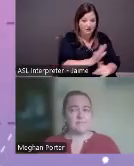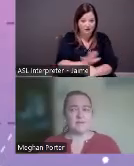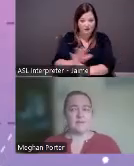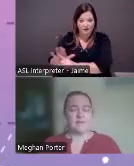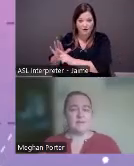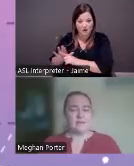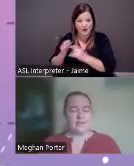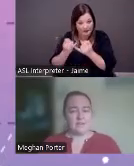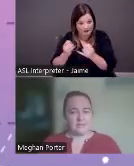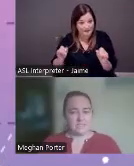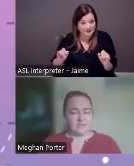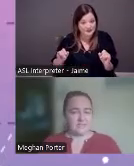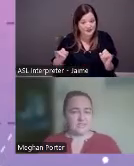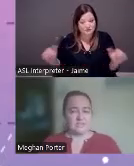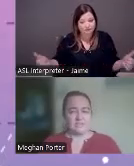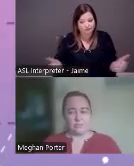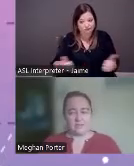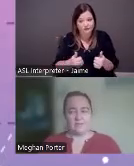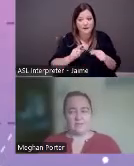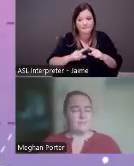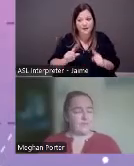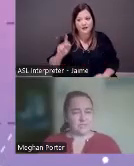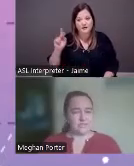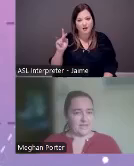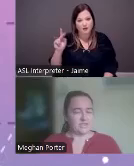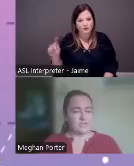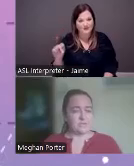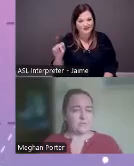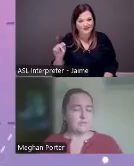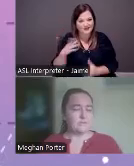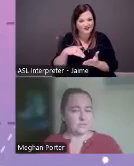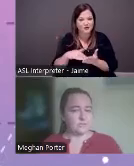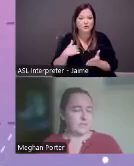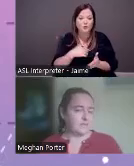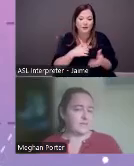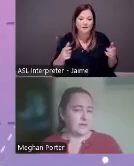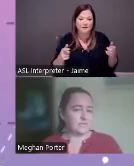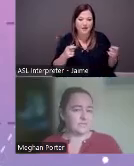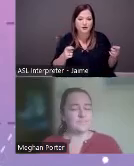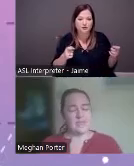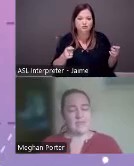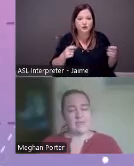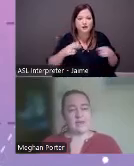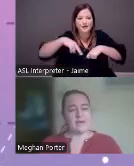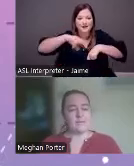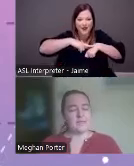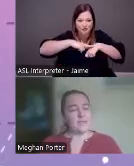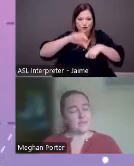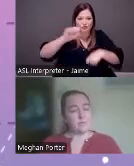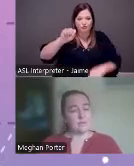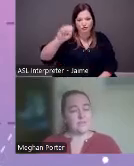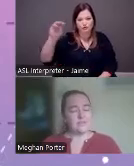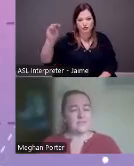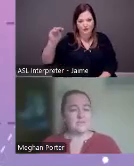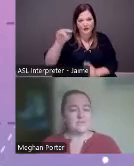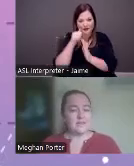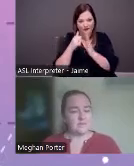But at the Knowledge Translation Center, we manage the national social media accounts. And an important thing to know is that everything